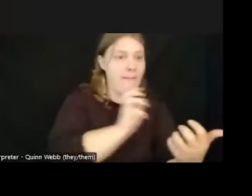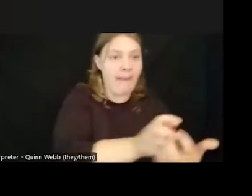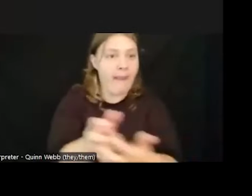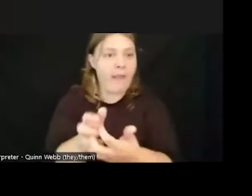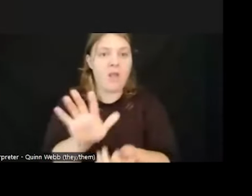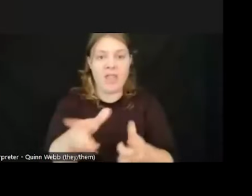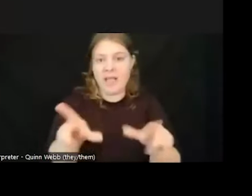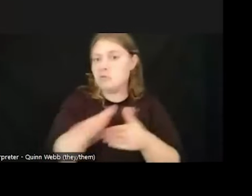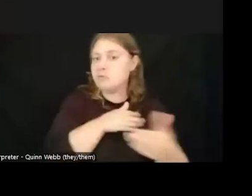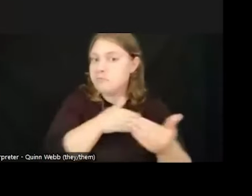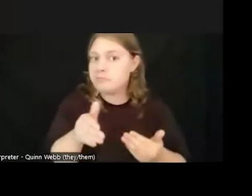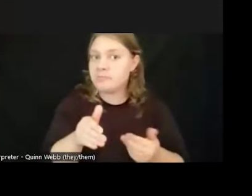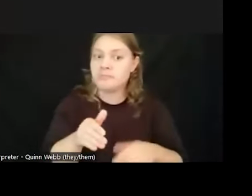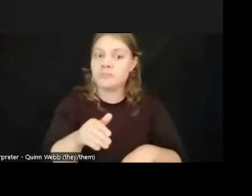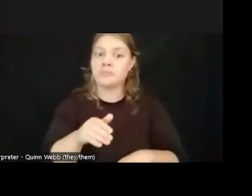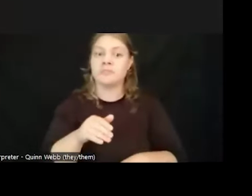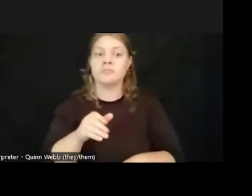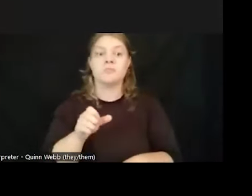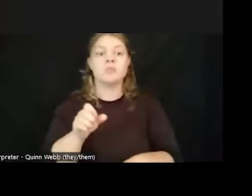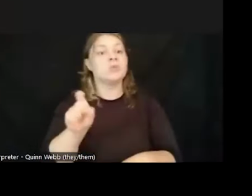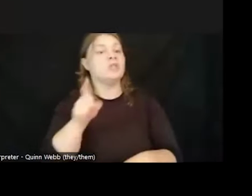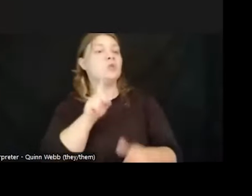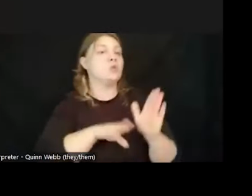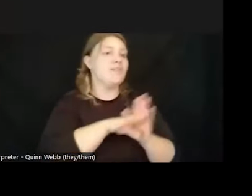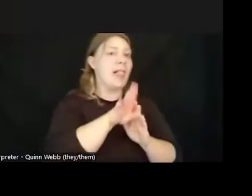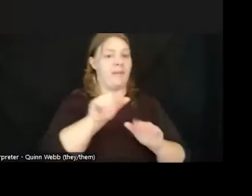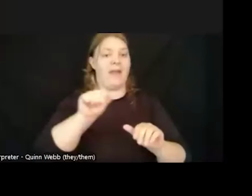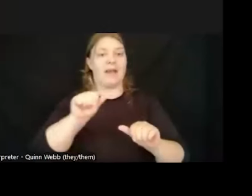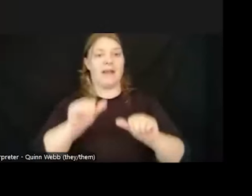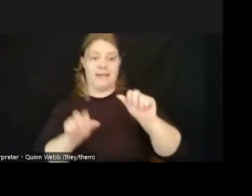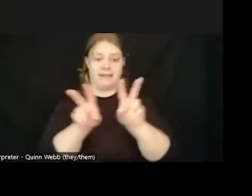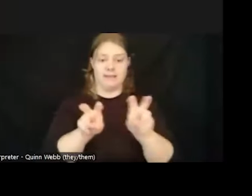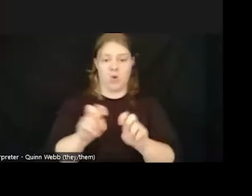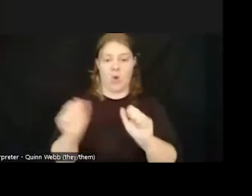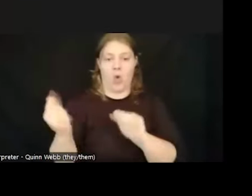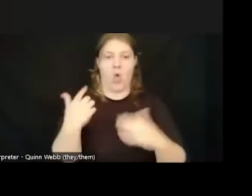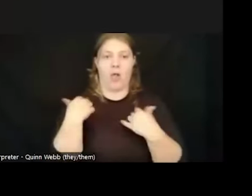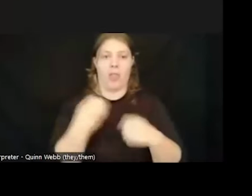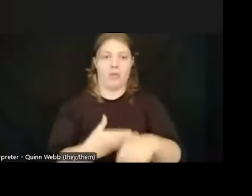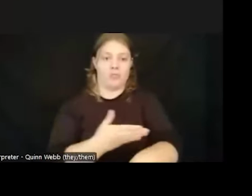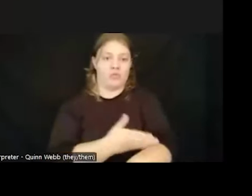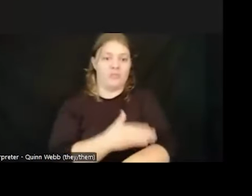us to develop and assess all Health Improvement interventions to ensure accessibility adoption